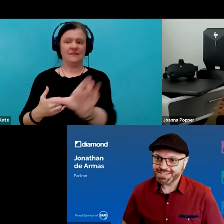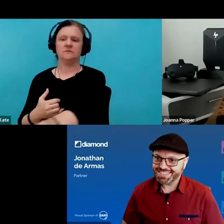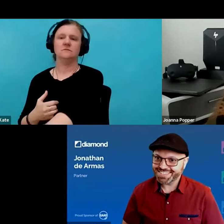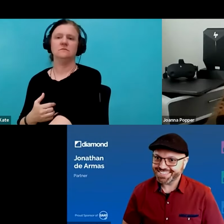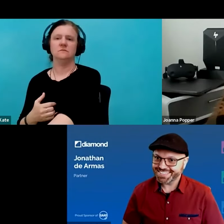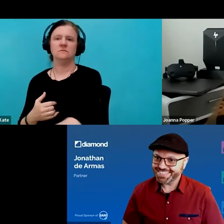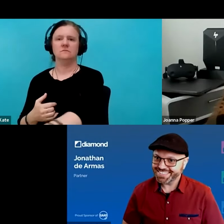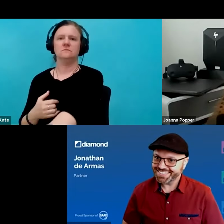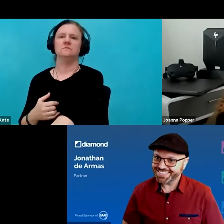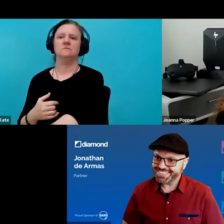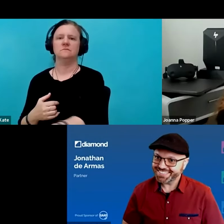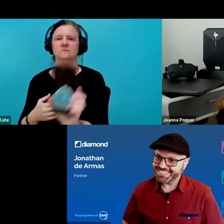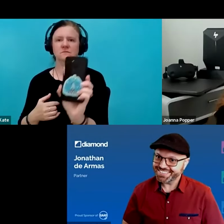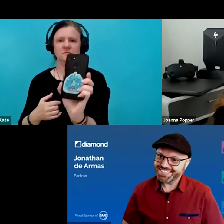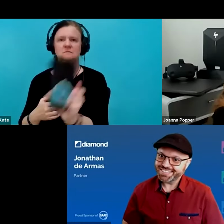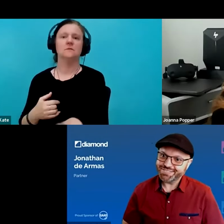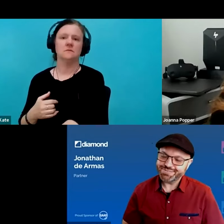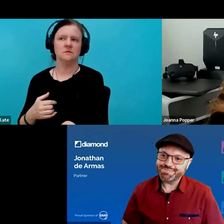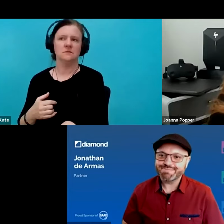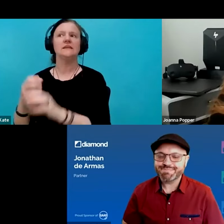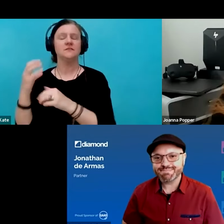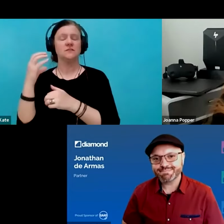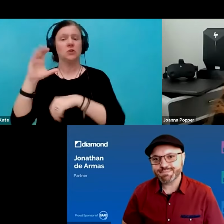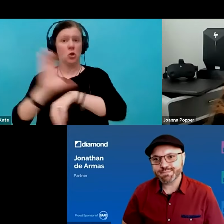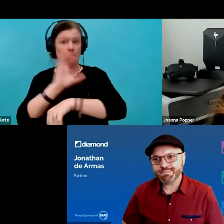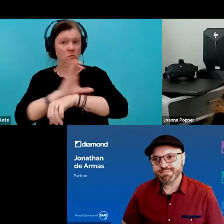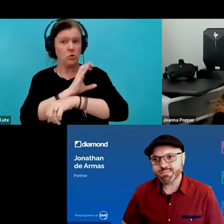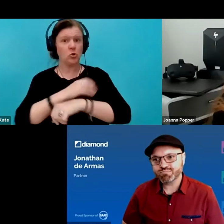green screen thing. My phone is the computer. The smart glasses will be my monitor